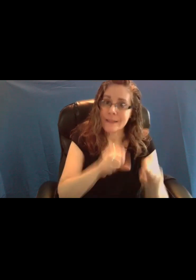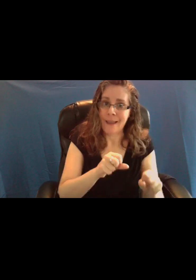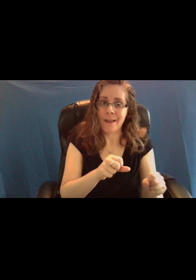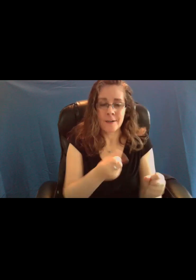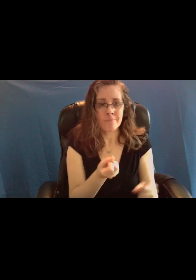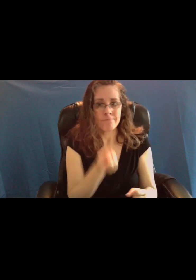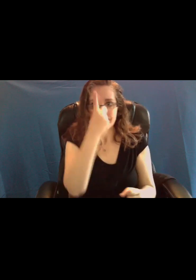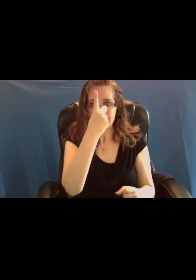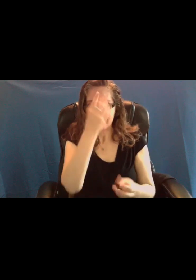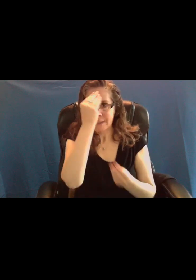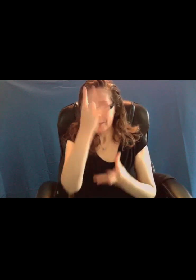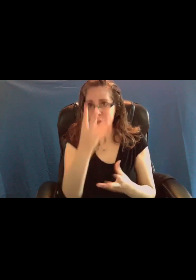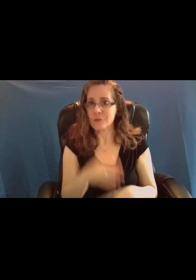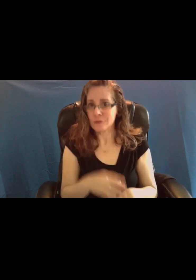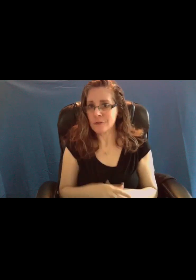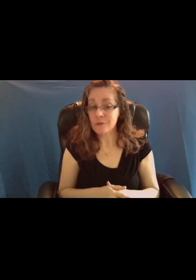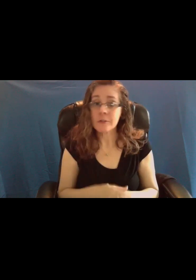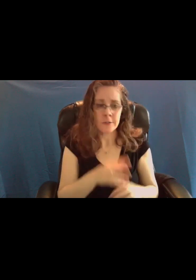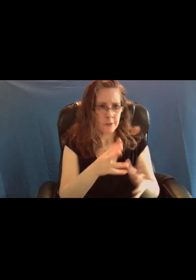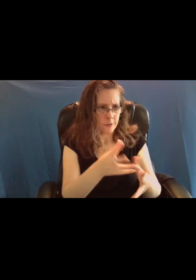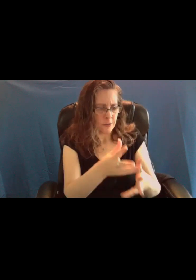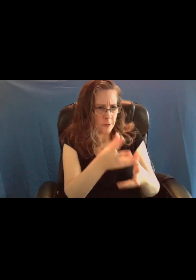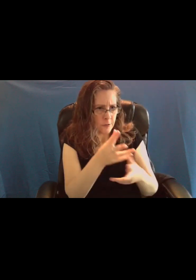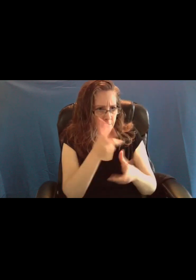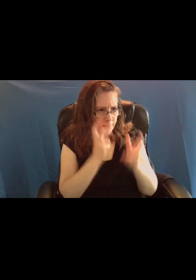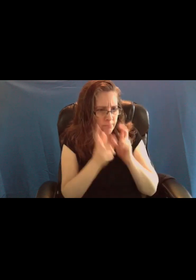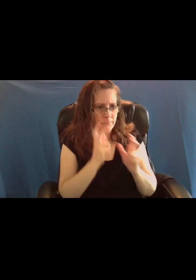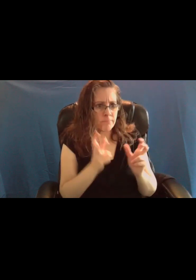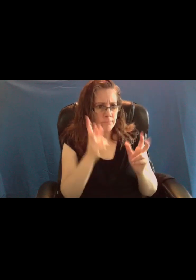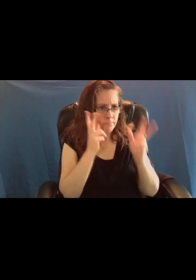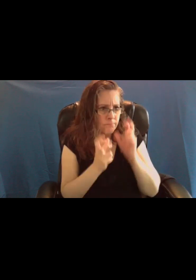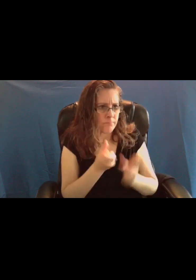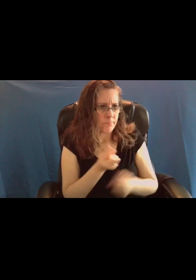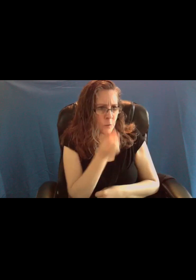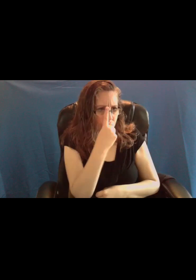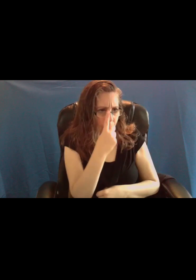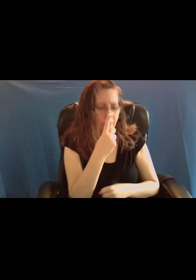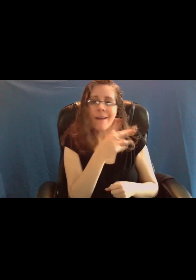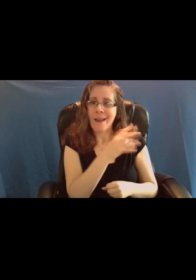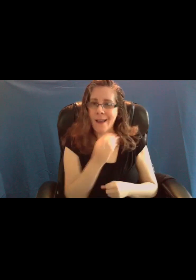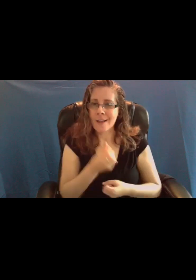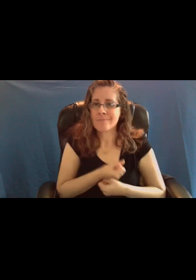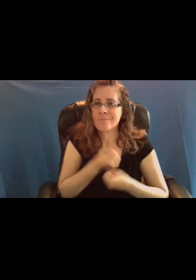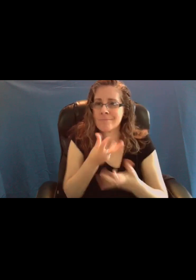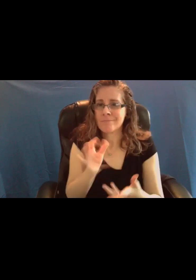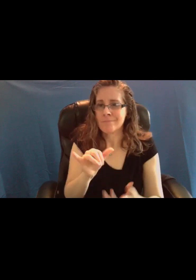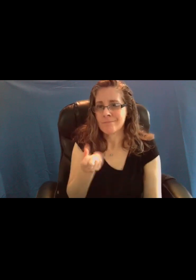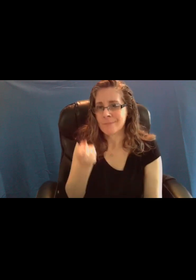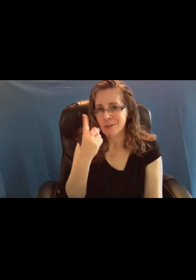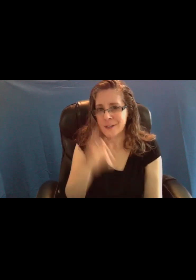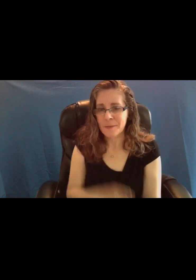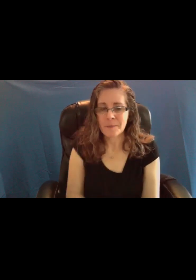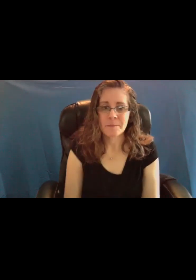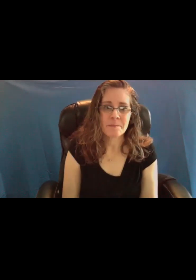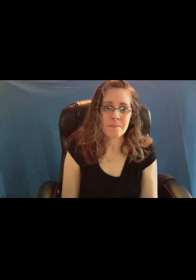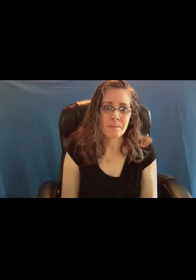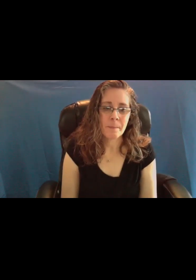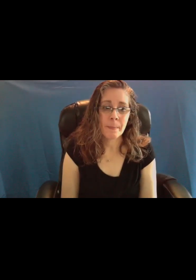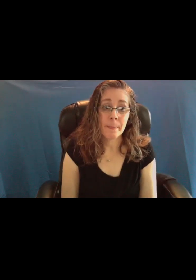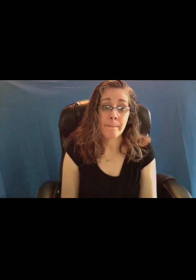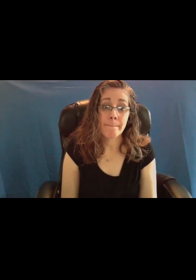convey information back to the covered entity. Just to give an example, I'll give an employment